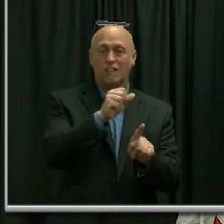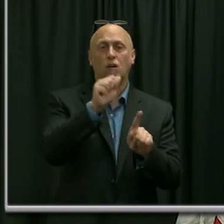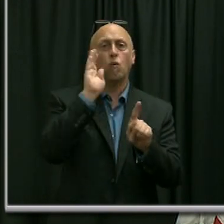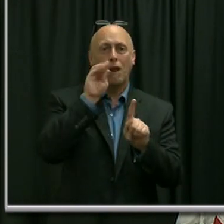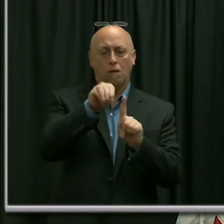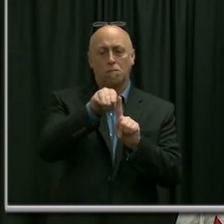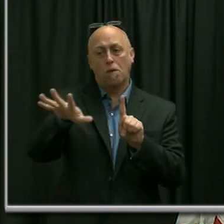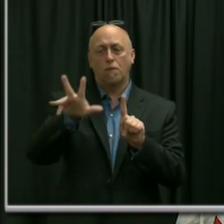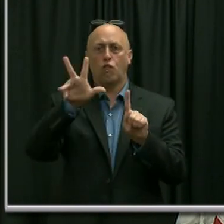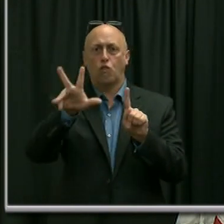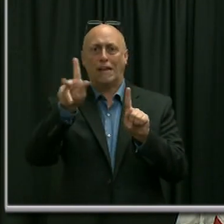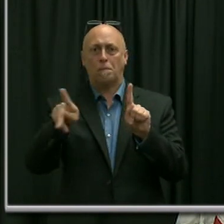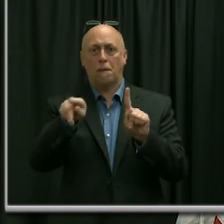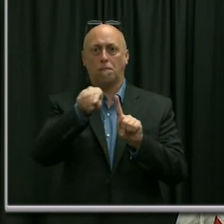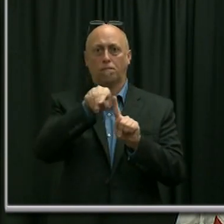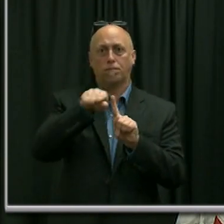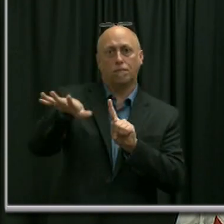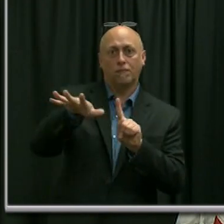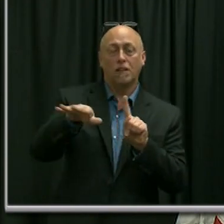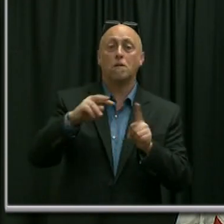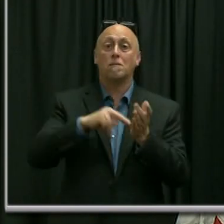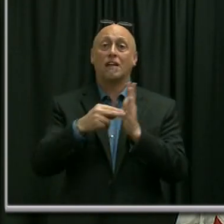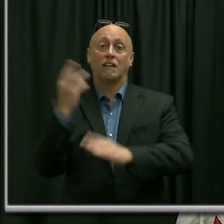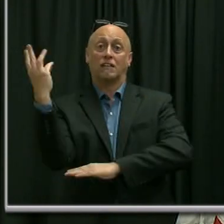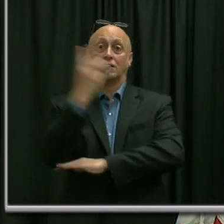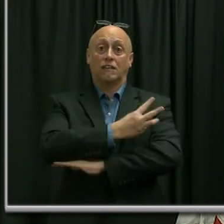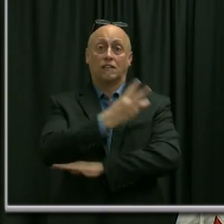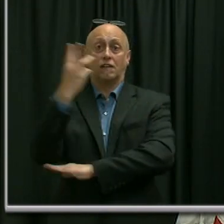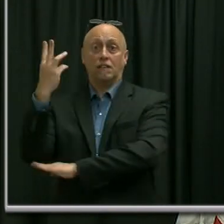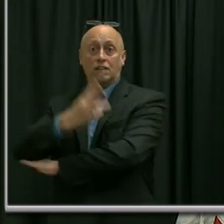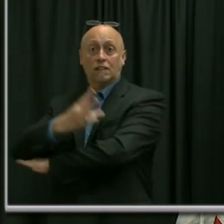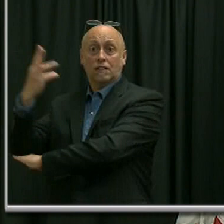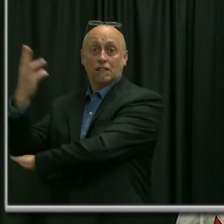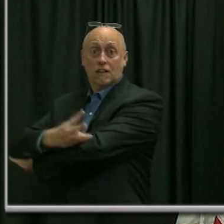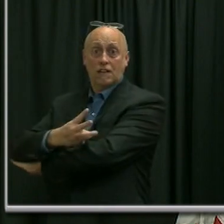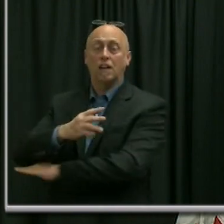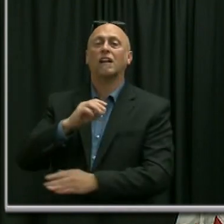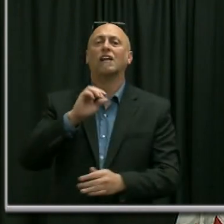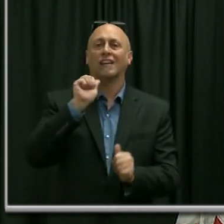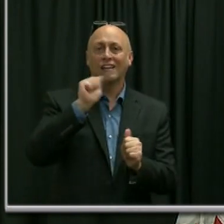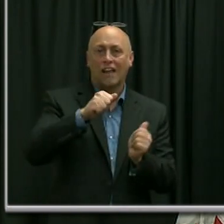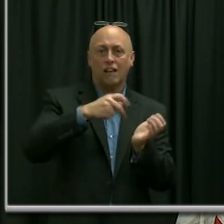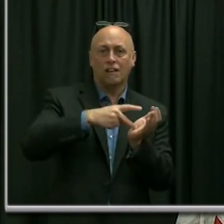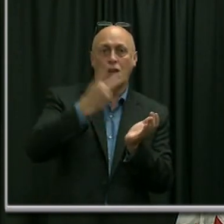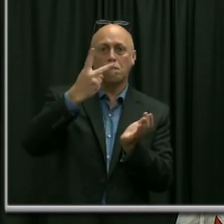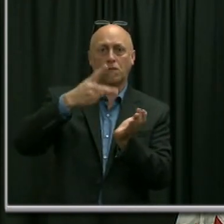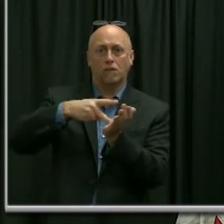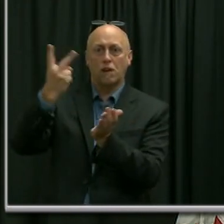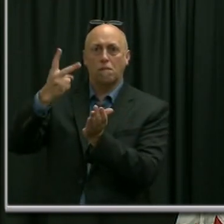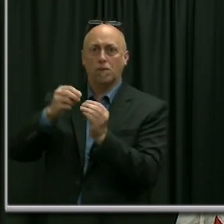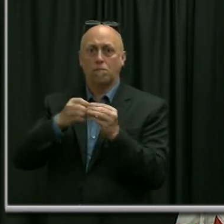VIRUS. THEY IN FACT ON AVERAGE THREE OTHER INDIVIDUALS WHICH MEANS THAT EVERY SIX DAYS THE